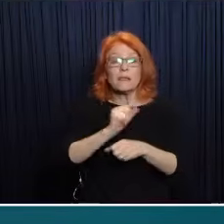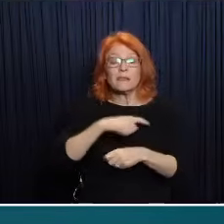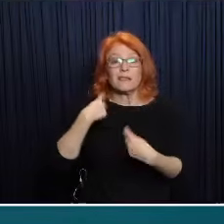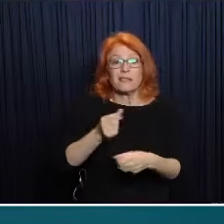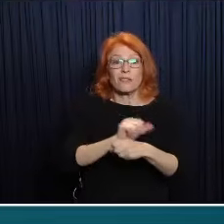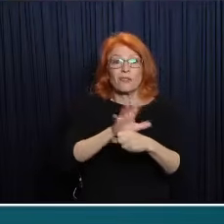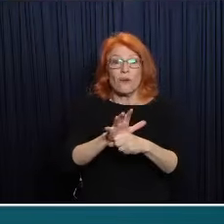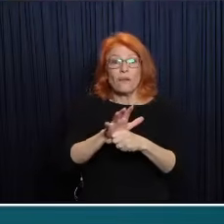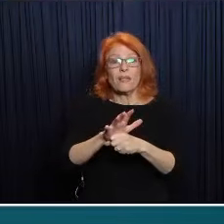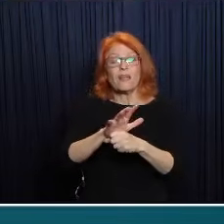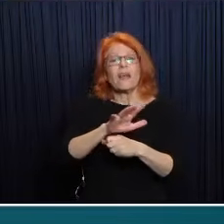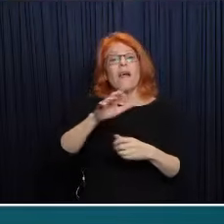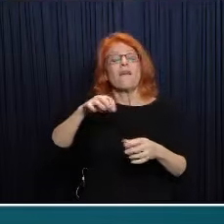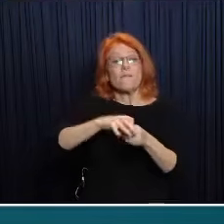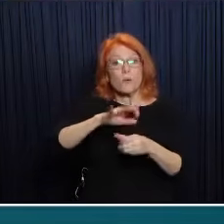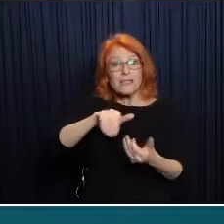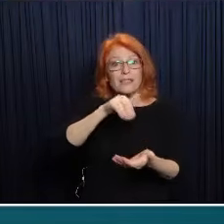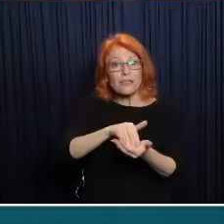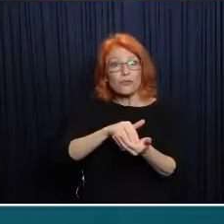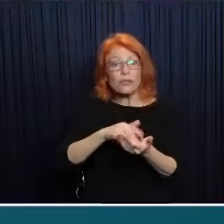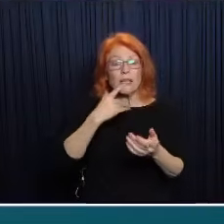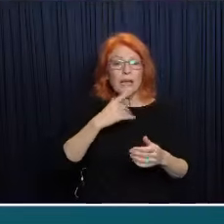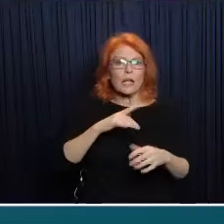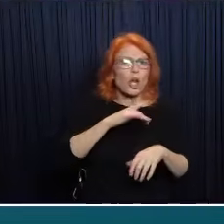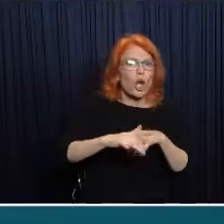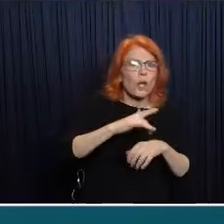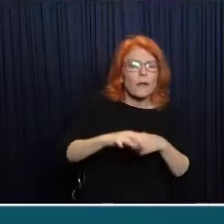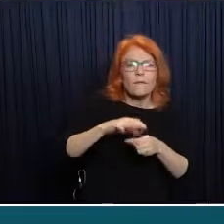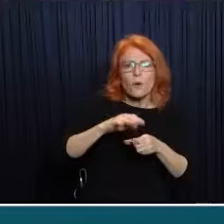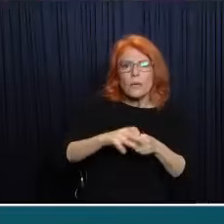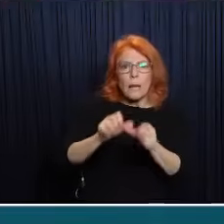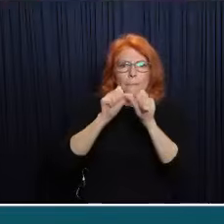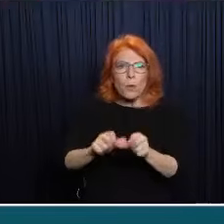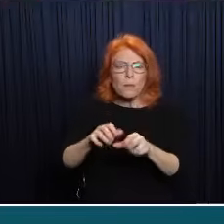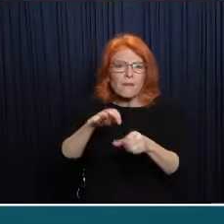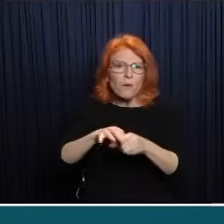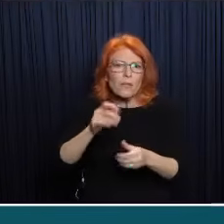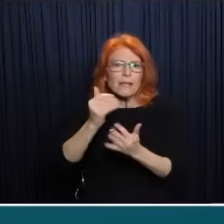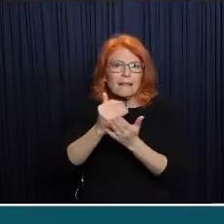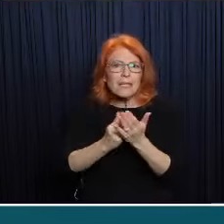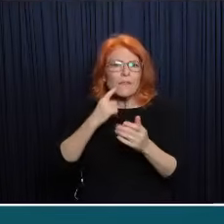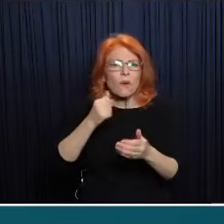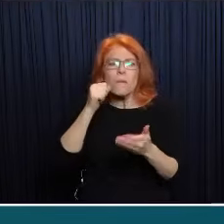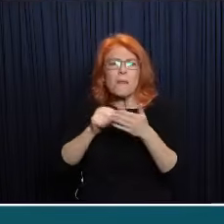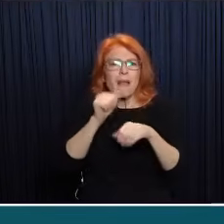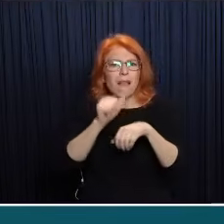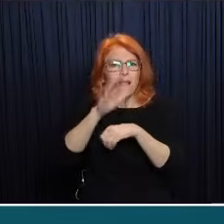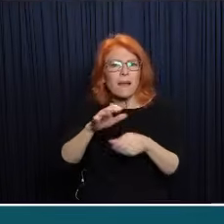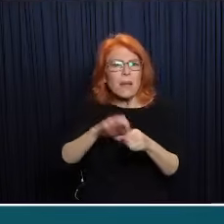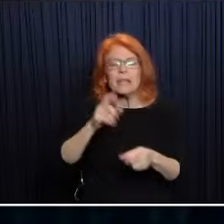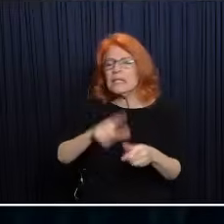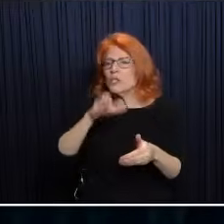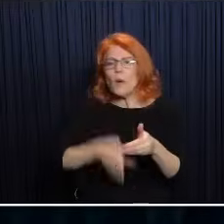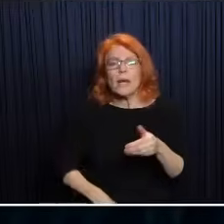DAY, GET AN ABSENTEE BALLOT.